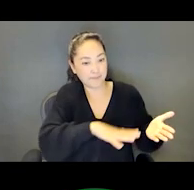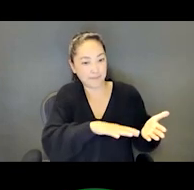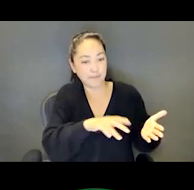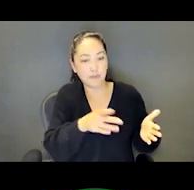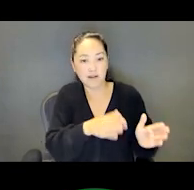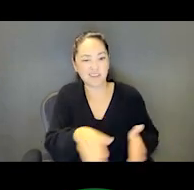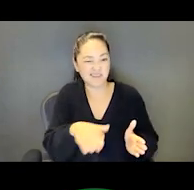cabin.